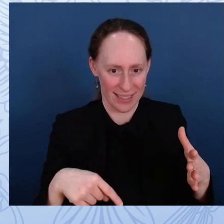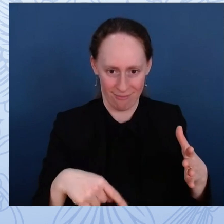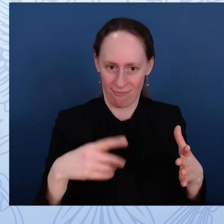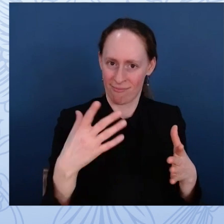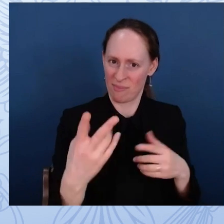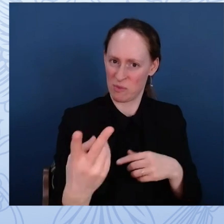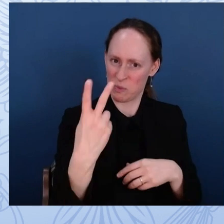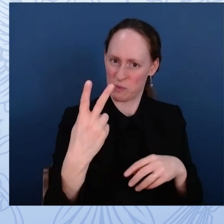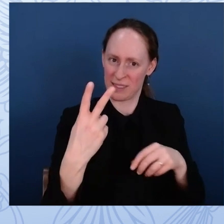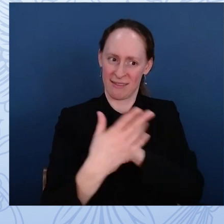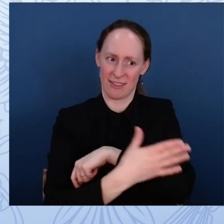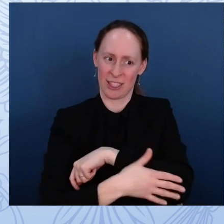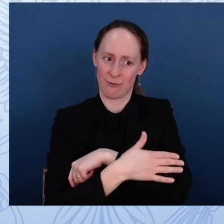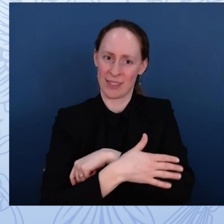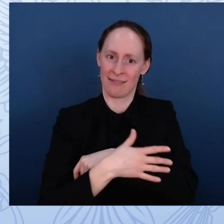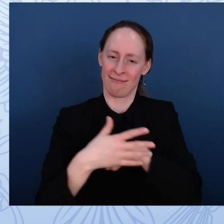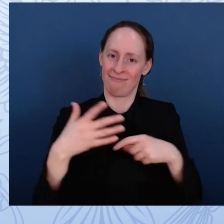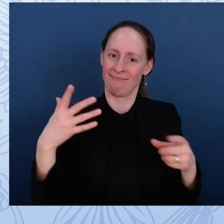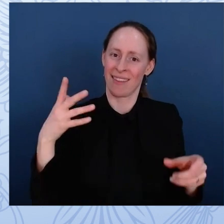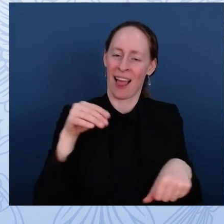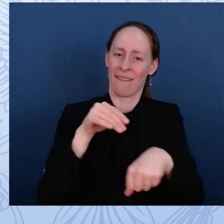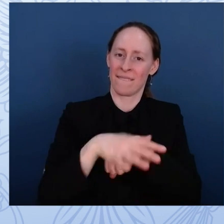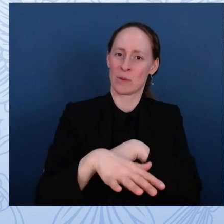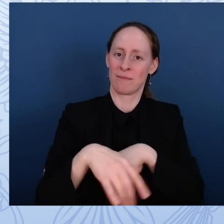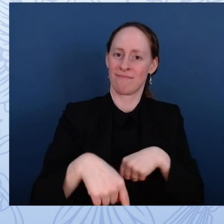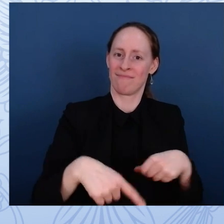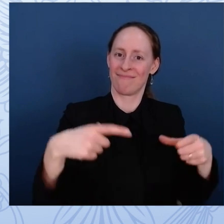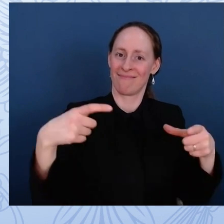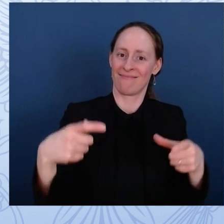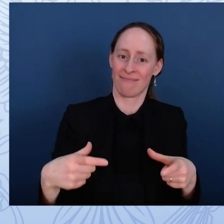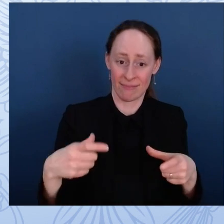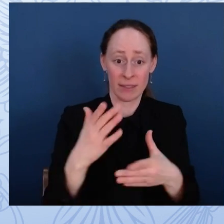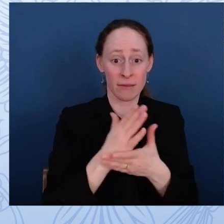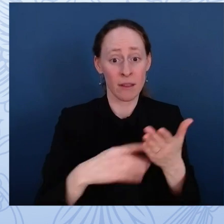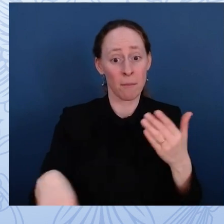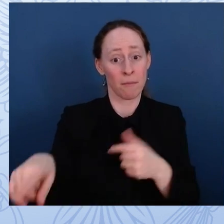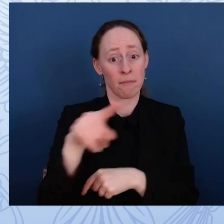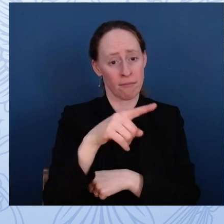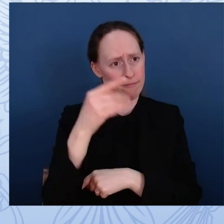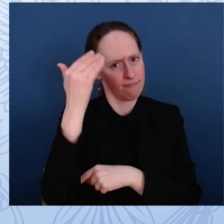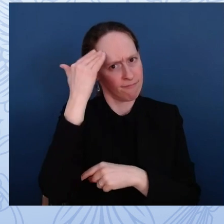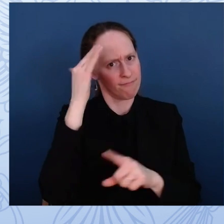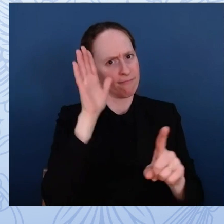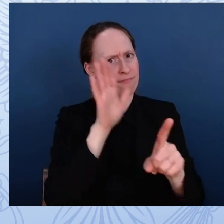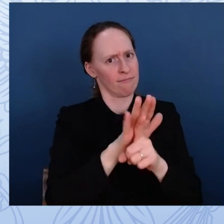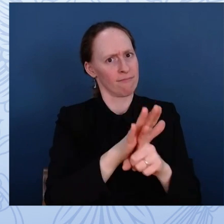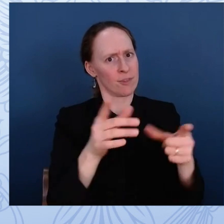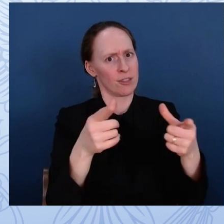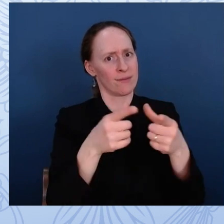like beliefs that a Japanese chef, basically invented the fish in California